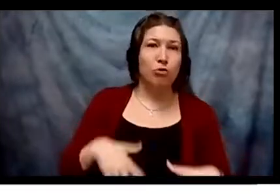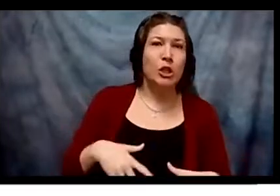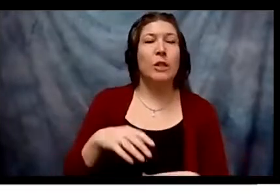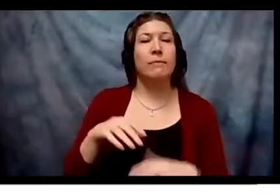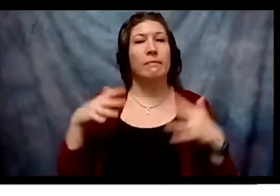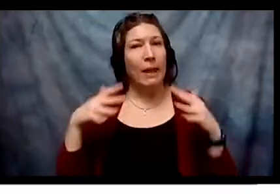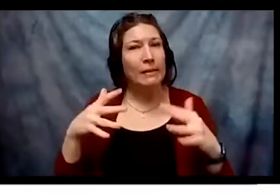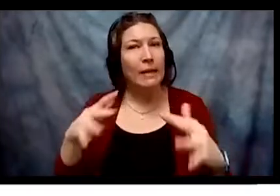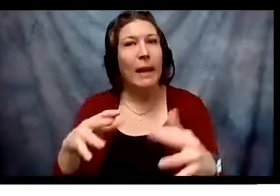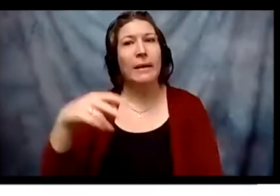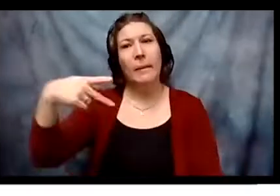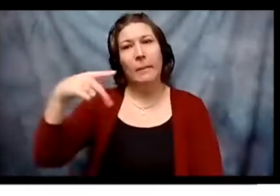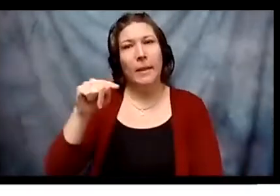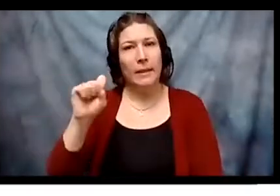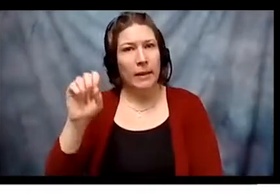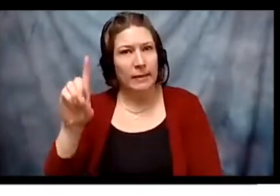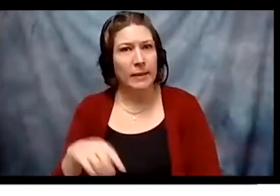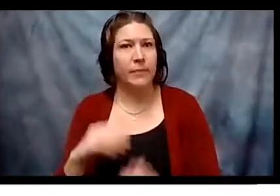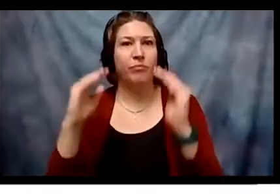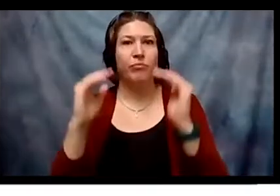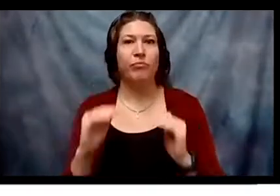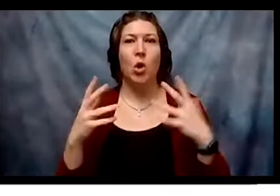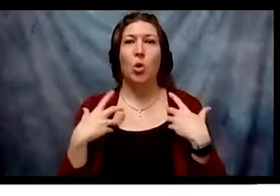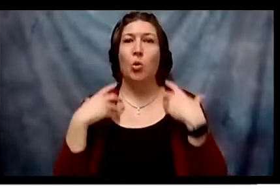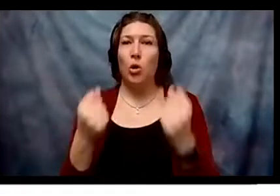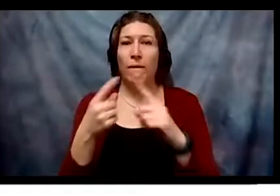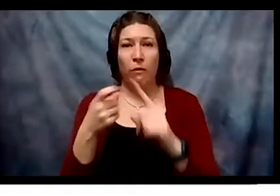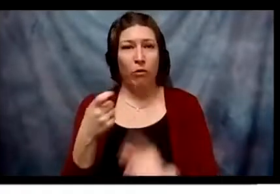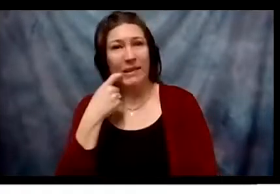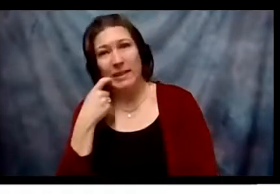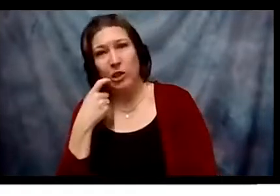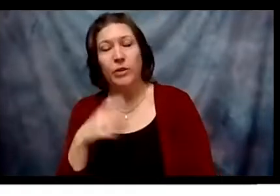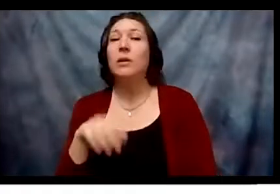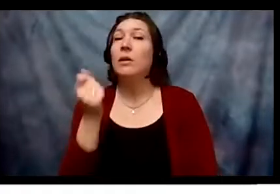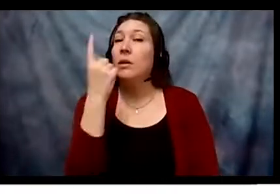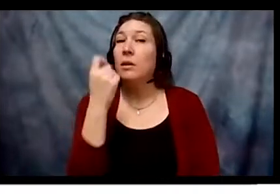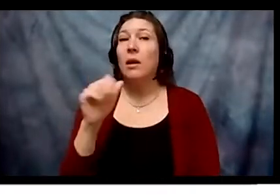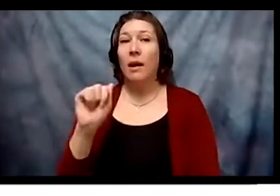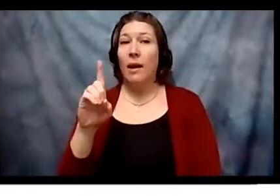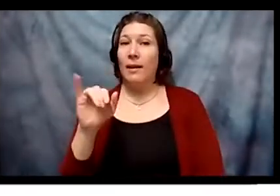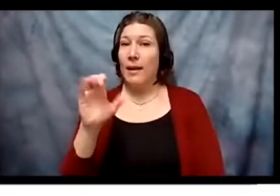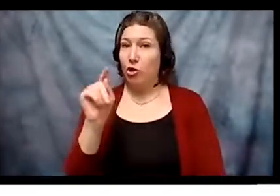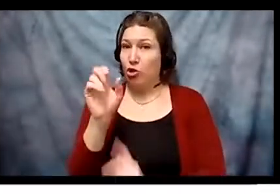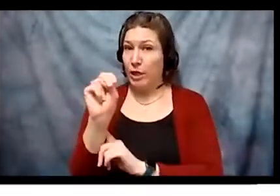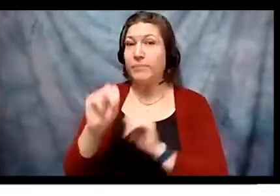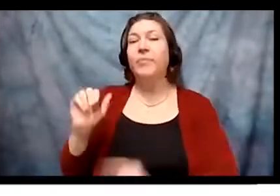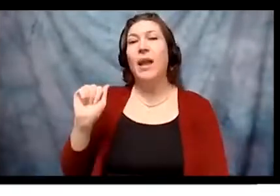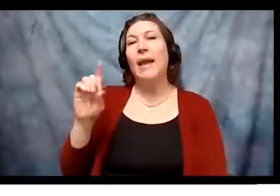stress disorder, and recovery from addiction. For addiction, the ADA law protects individuals seeking